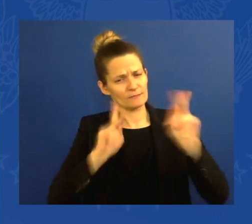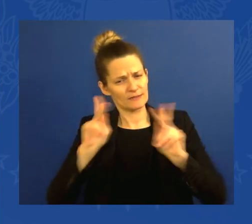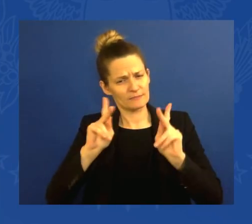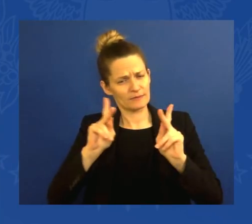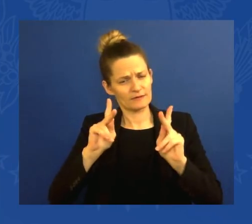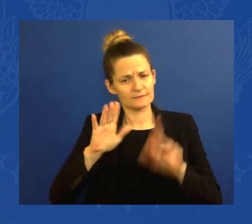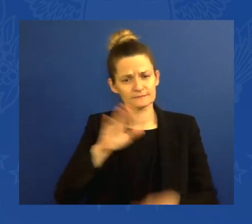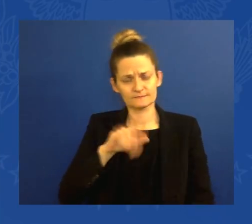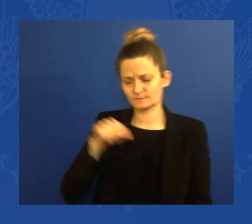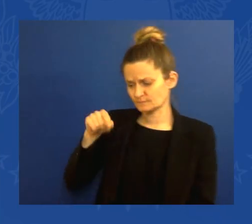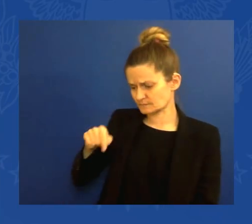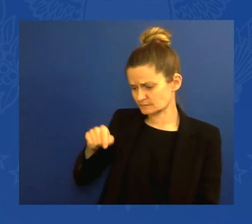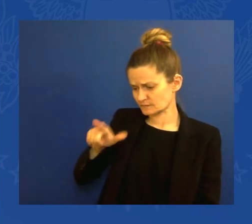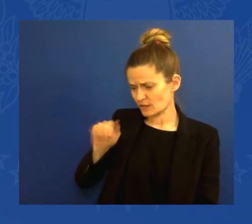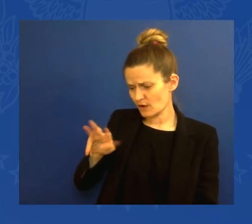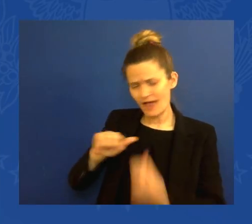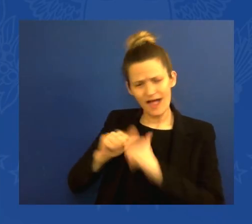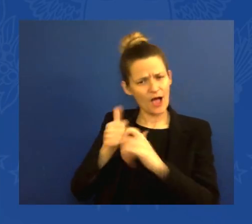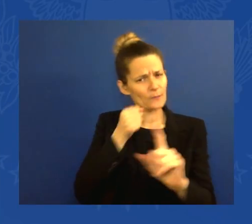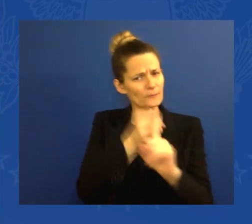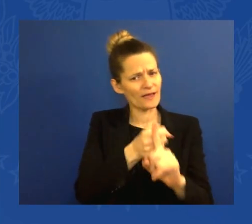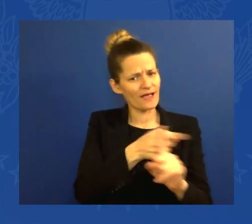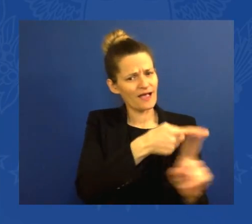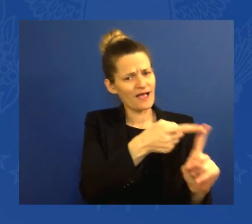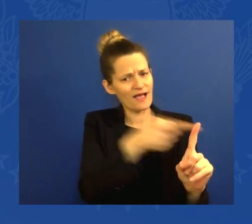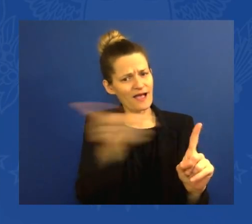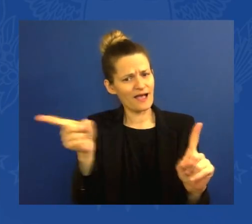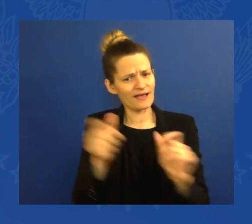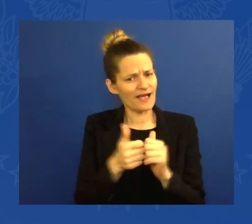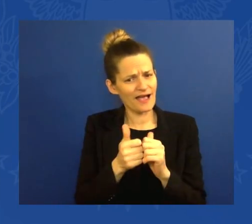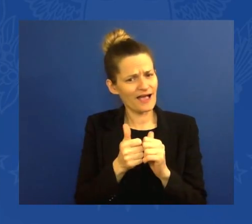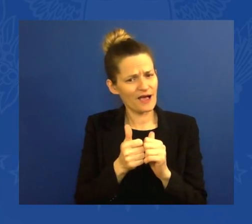and faced sexual harassment and assault on the job.